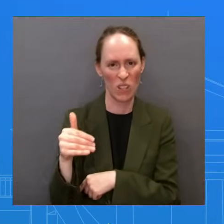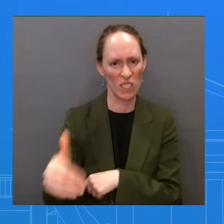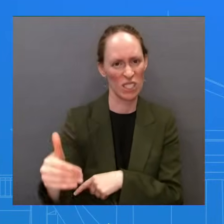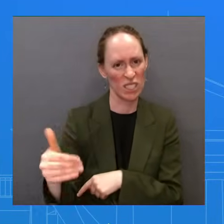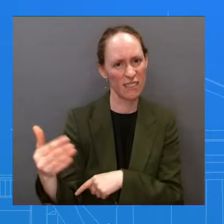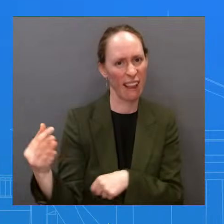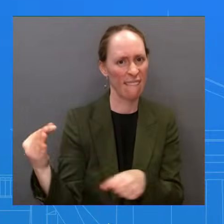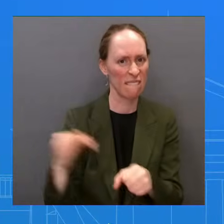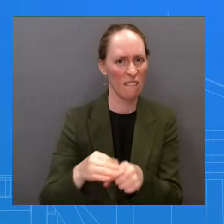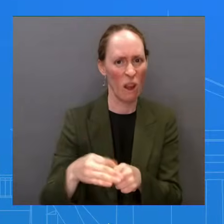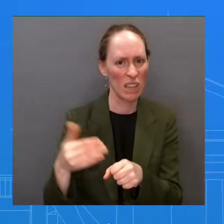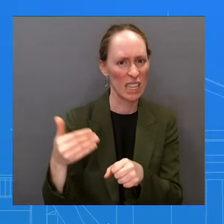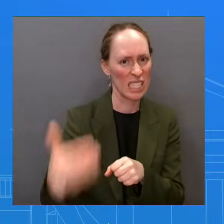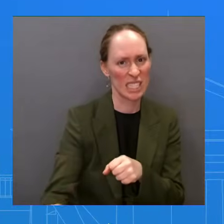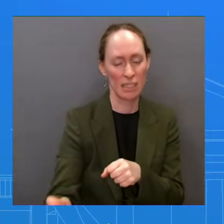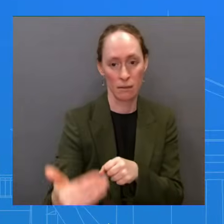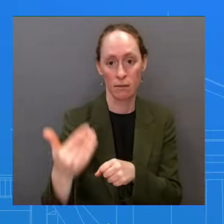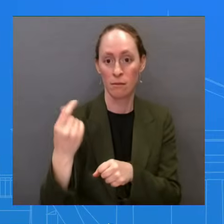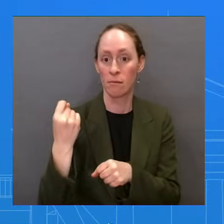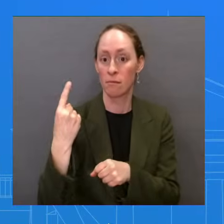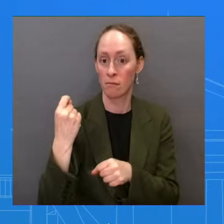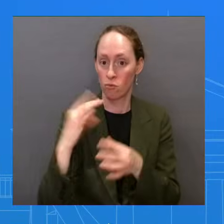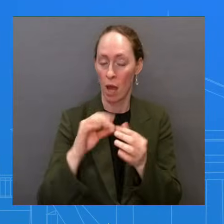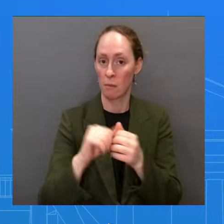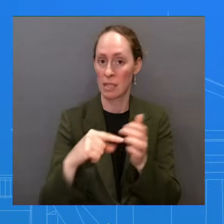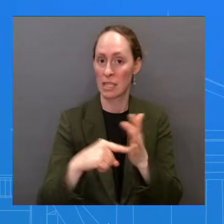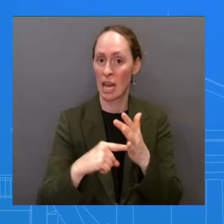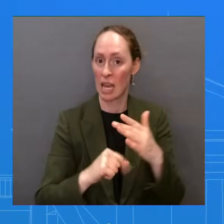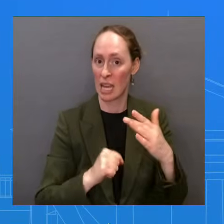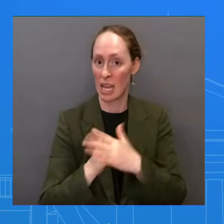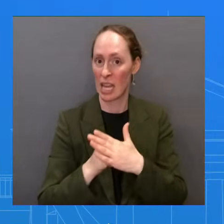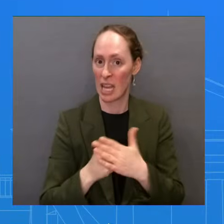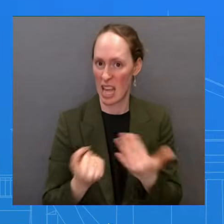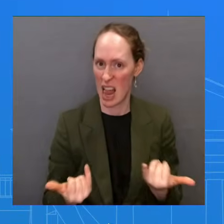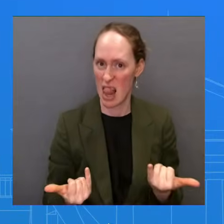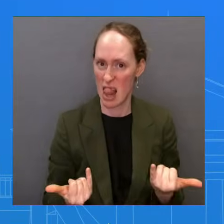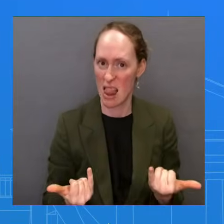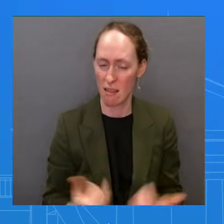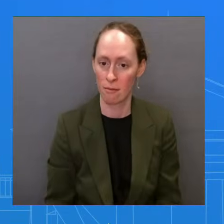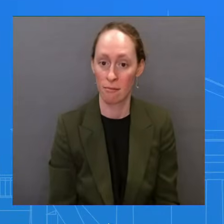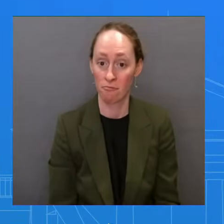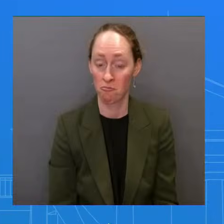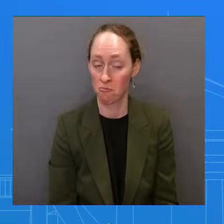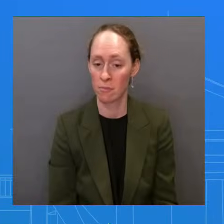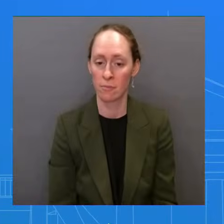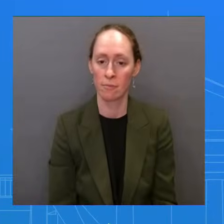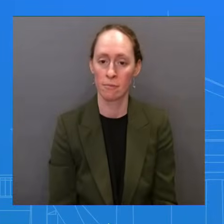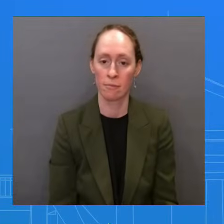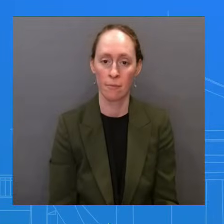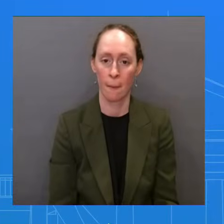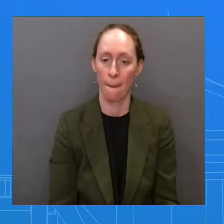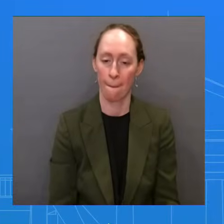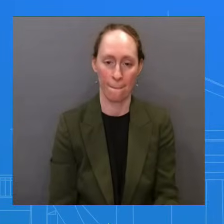call during these -- Ms. Jean-Pierre: That's something for House Republicans to speak to and Speaker McCarthy to speak to. I'm just not going to speak to the mechanics of --